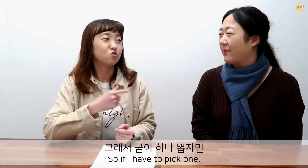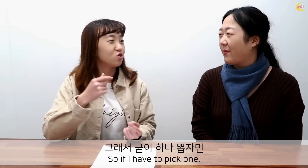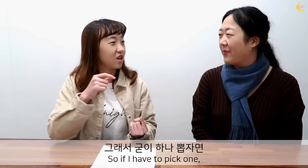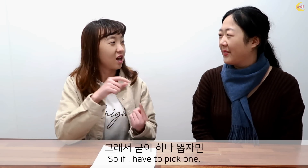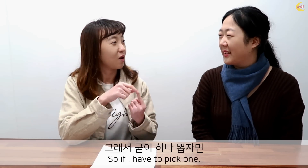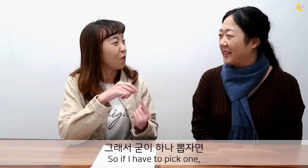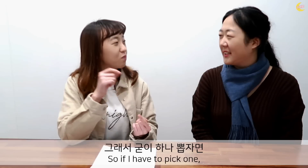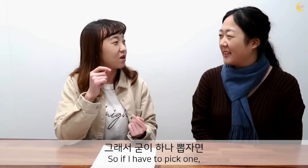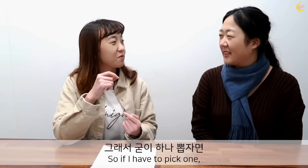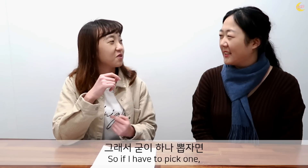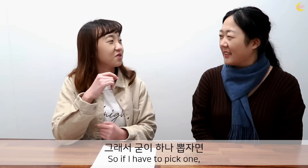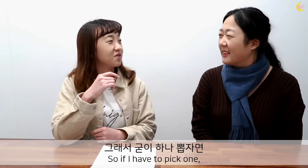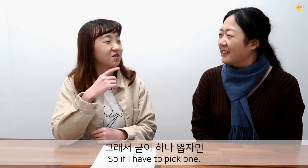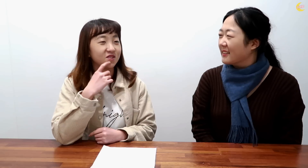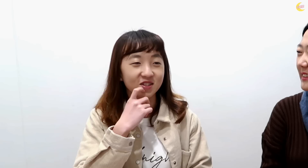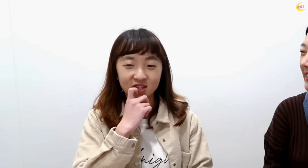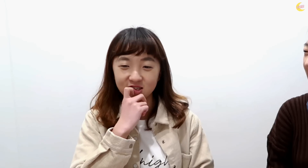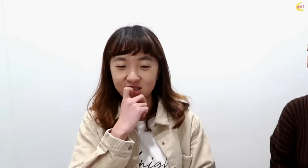So if I have to pick one,